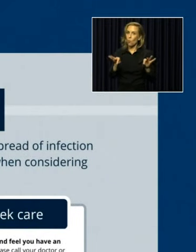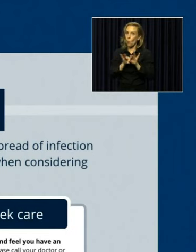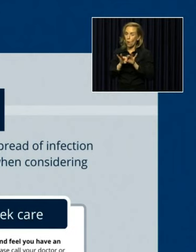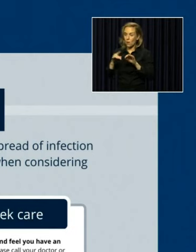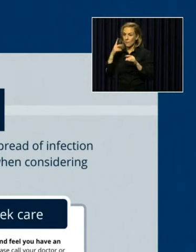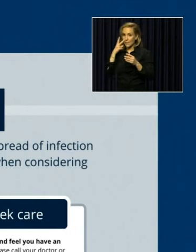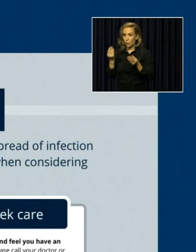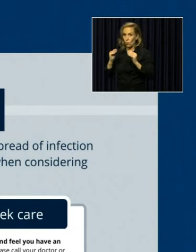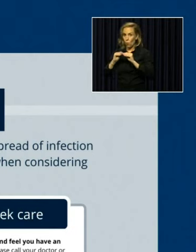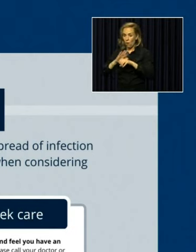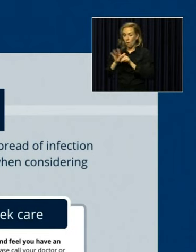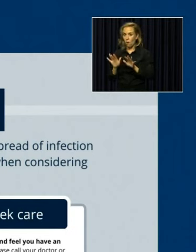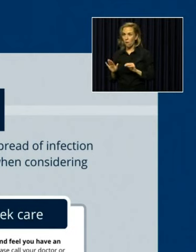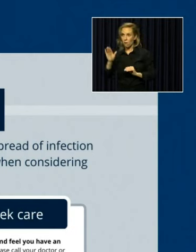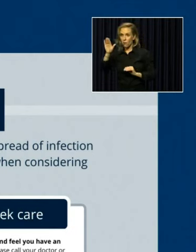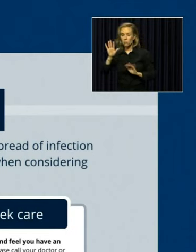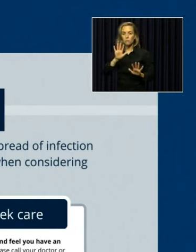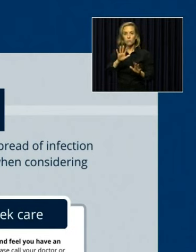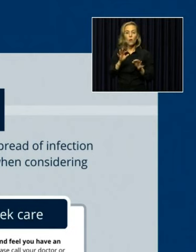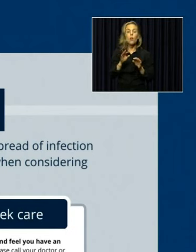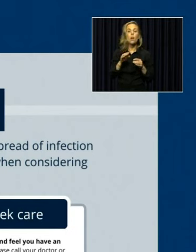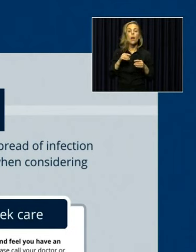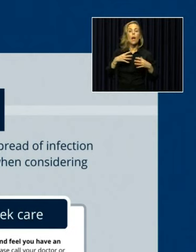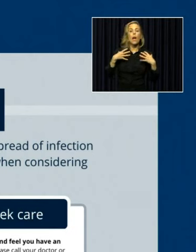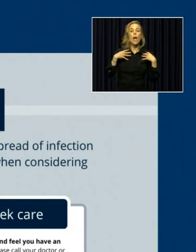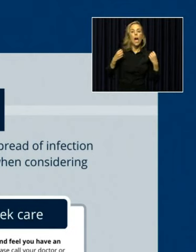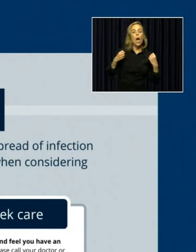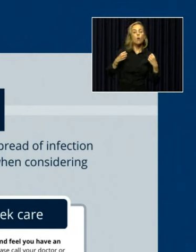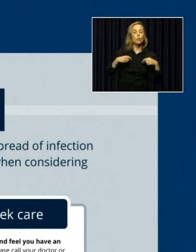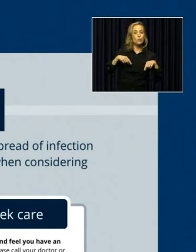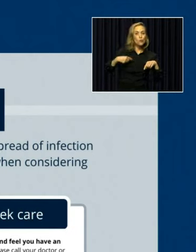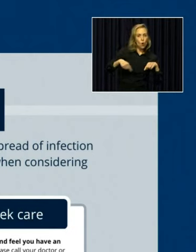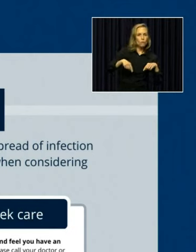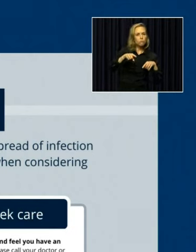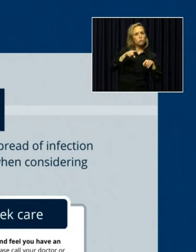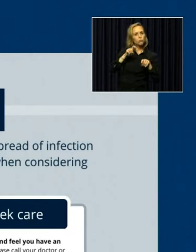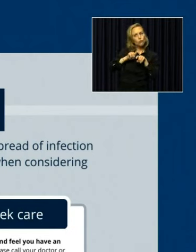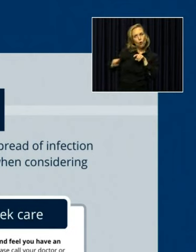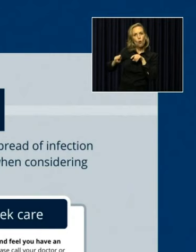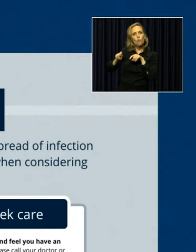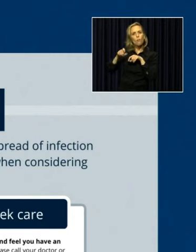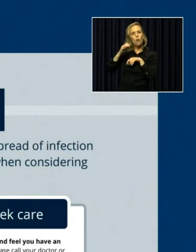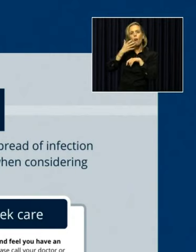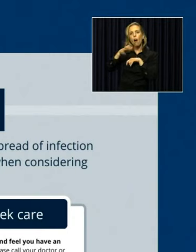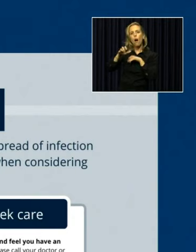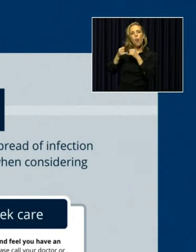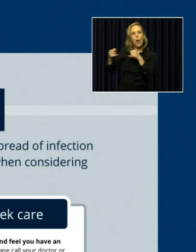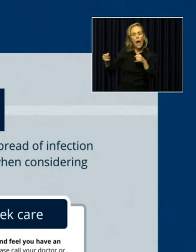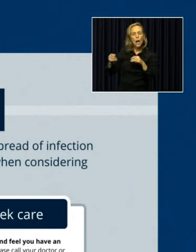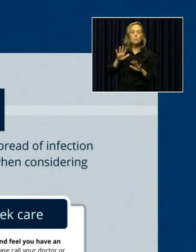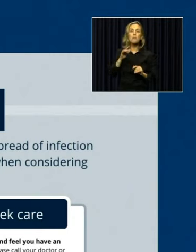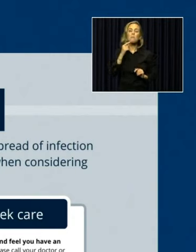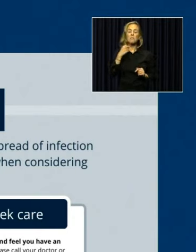BUNCH, WASH THEM EVERY DAY. AND I KNOW WHEN WE'RE WASHING THEM SO MUCH, ALL OF A SUDDEN WE